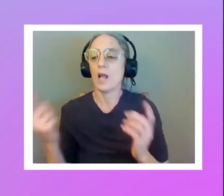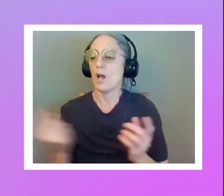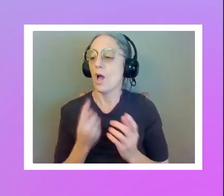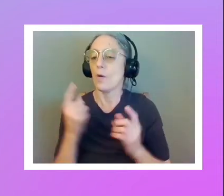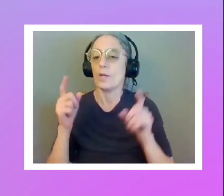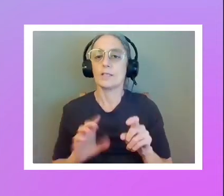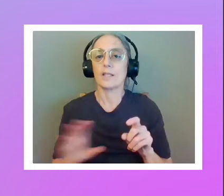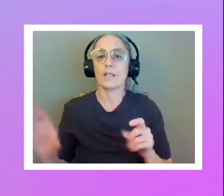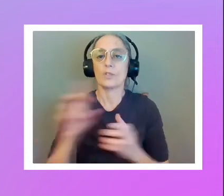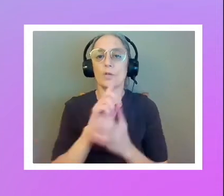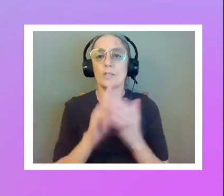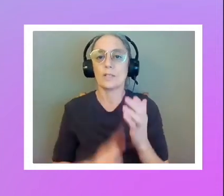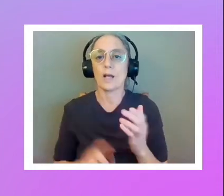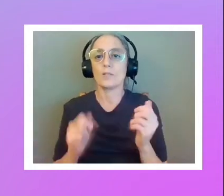with a color contrast analyzer tool.